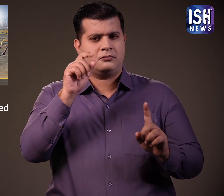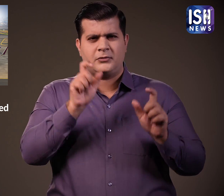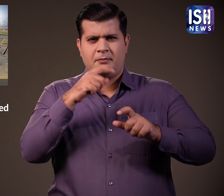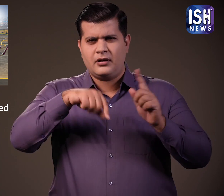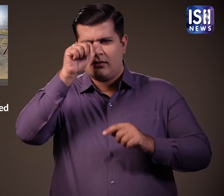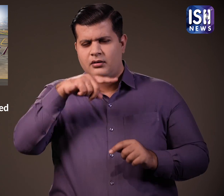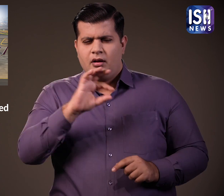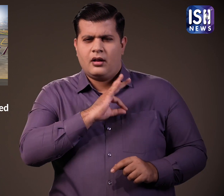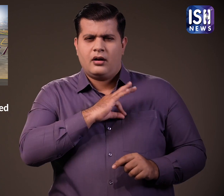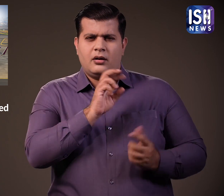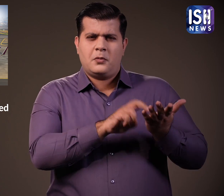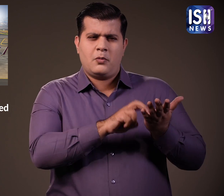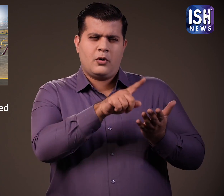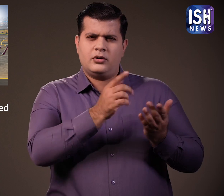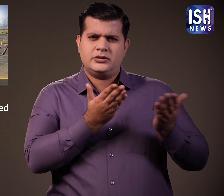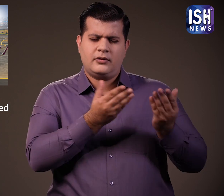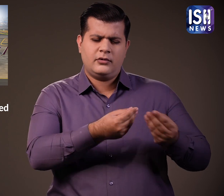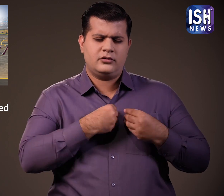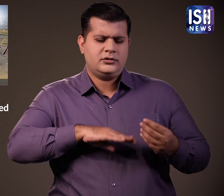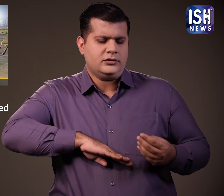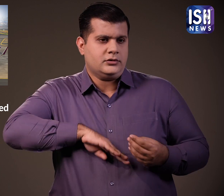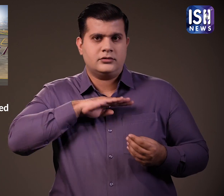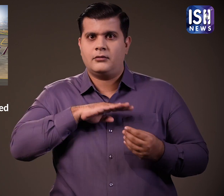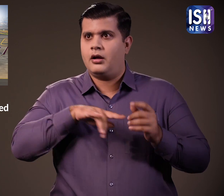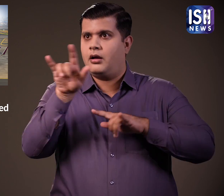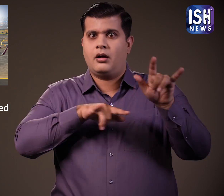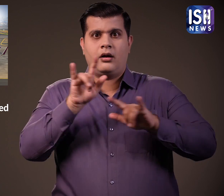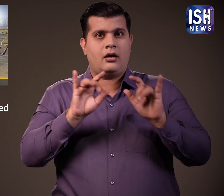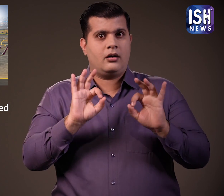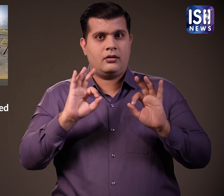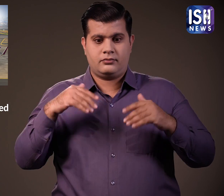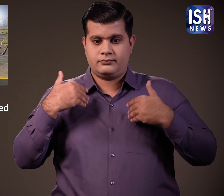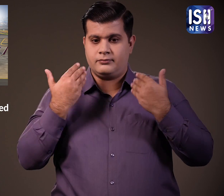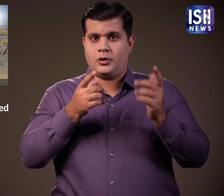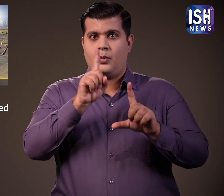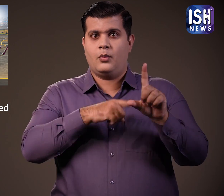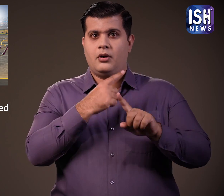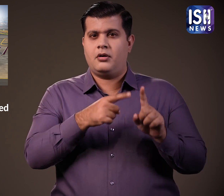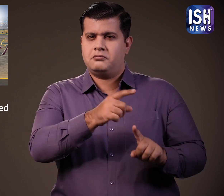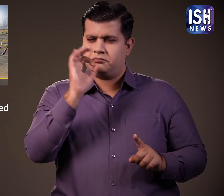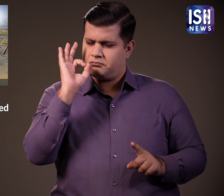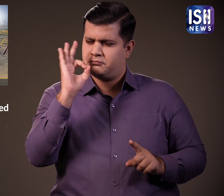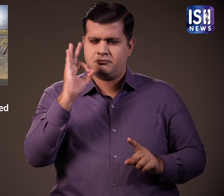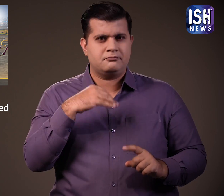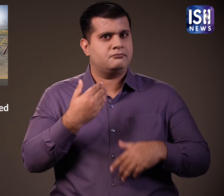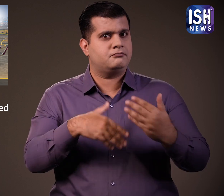In the last one and a half year, Indians have been completely satisfied with Vistara's service.